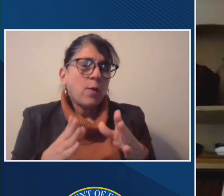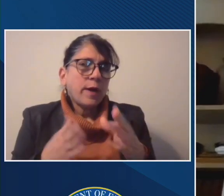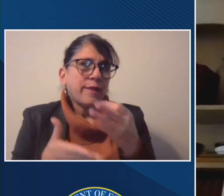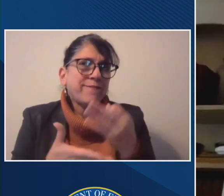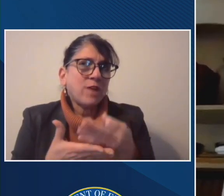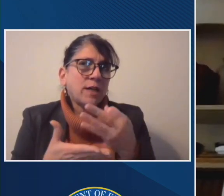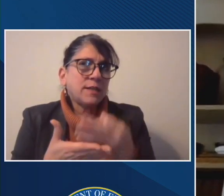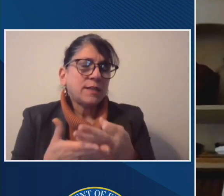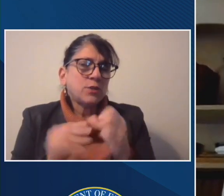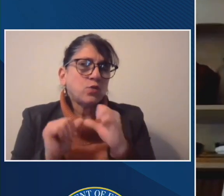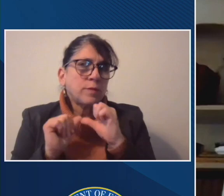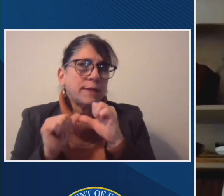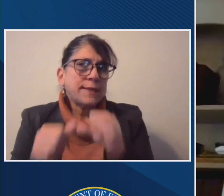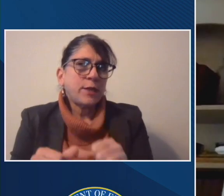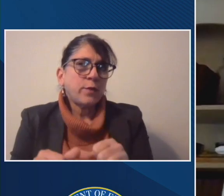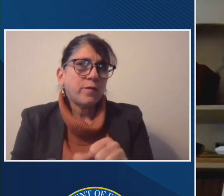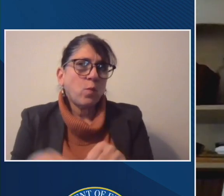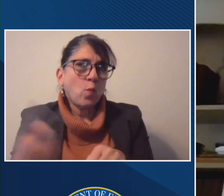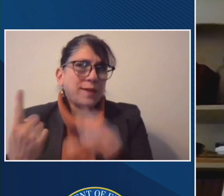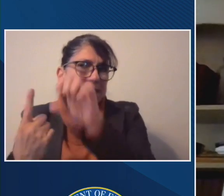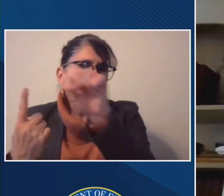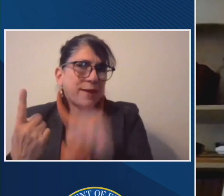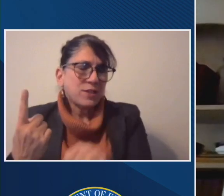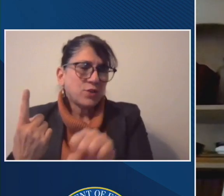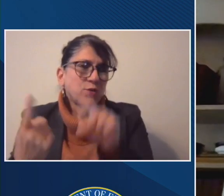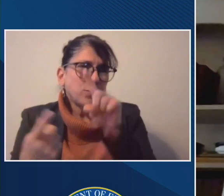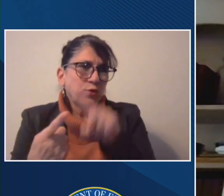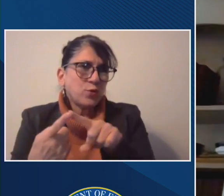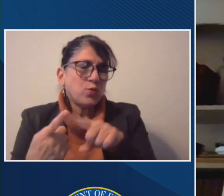term to another and maybe structuring the